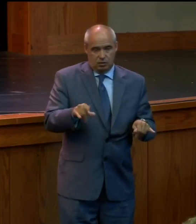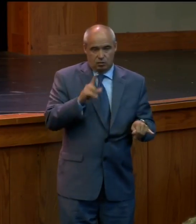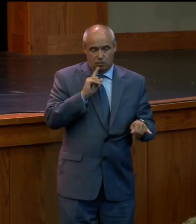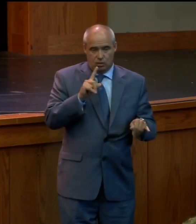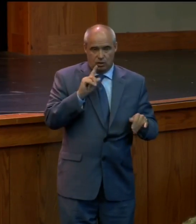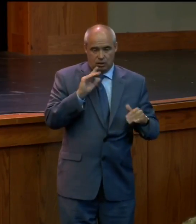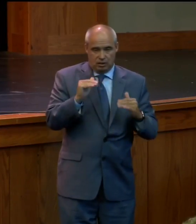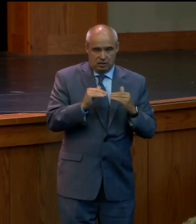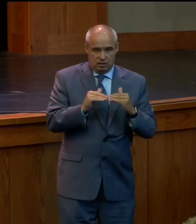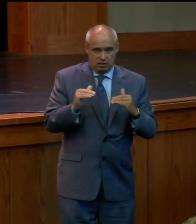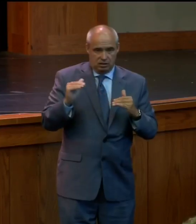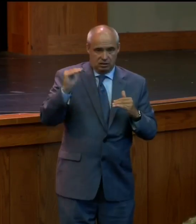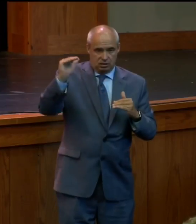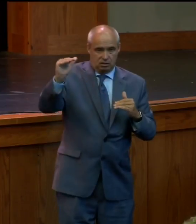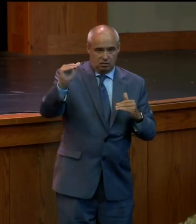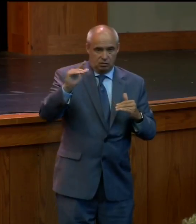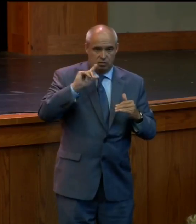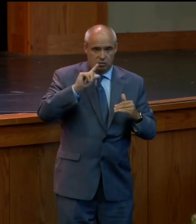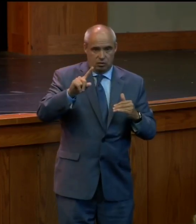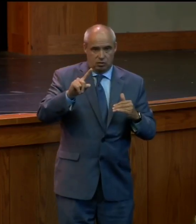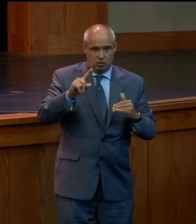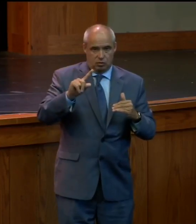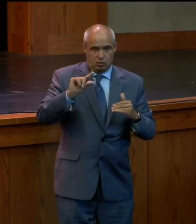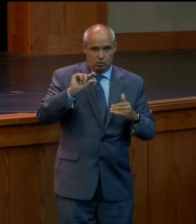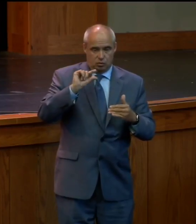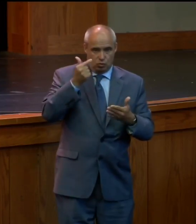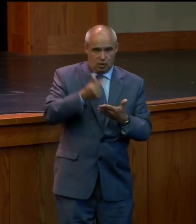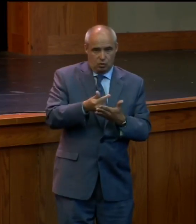RAISING GRADUATION RATES FOUR-YEAR ON-TIME GRADUATION